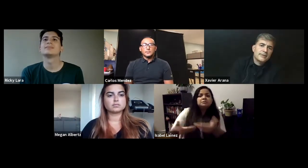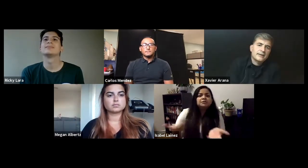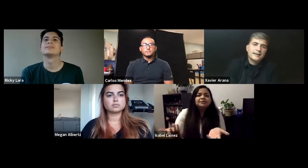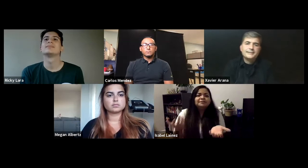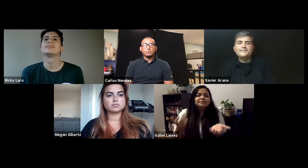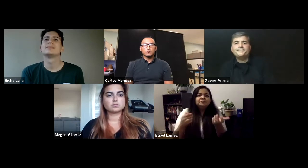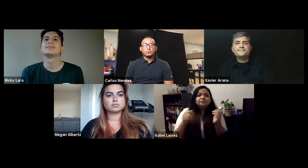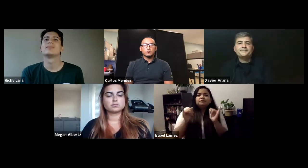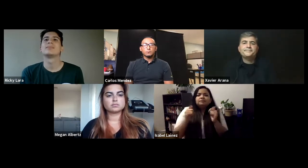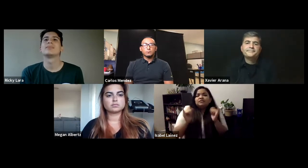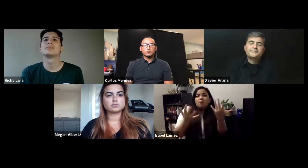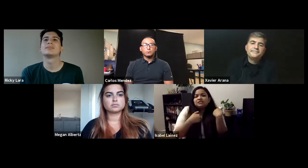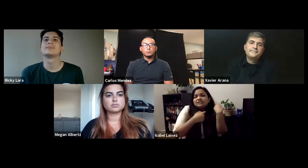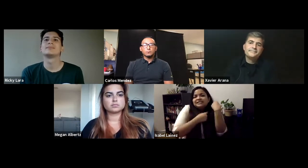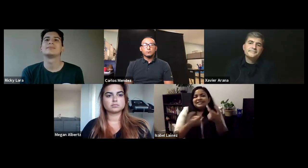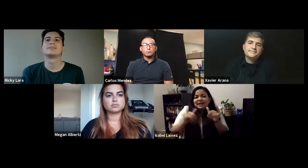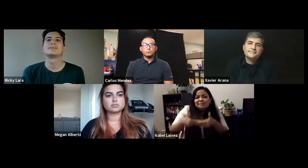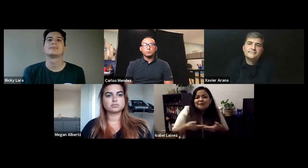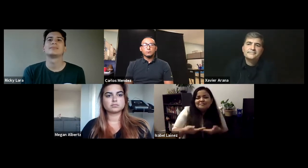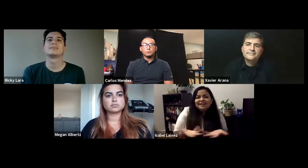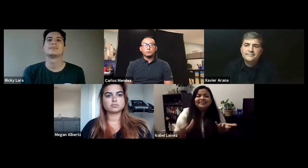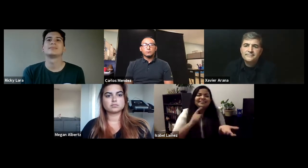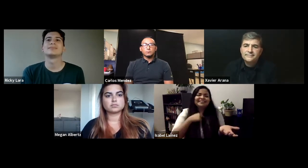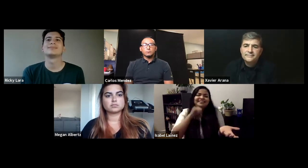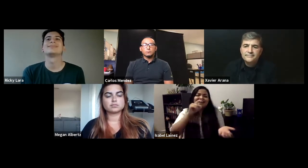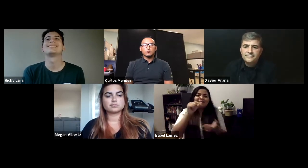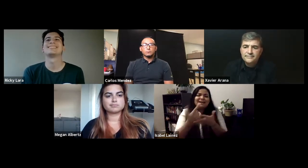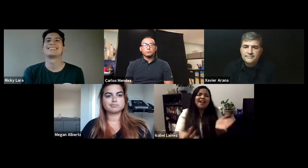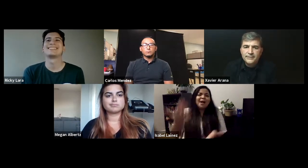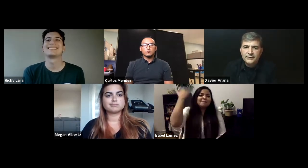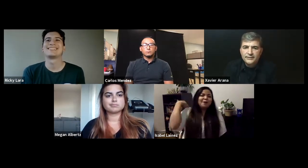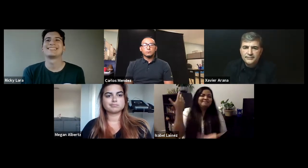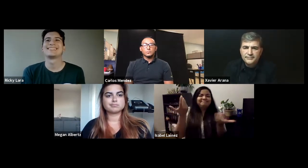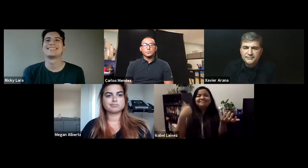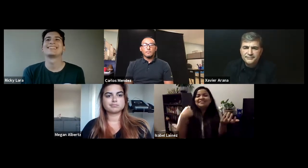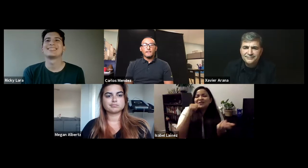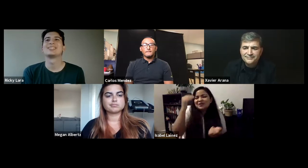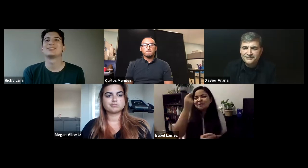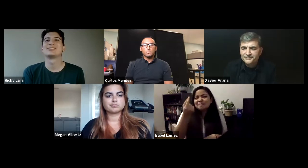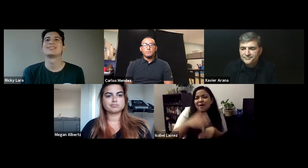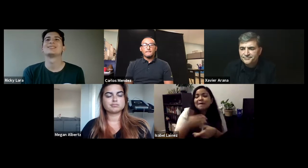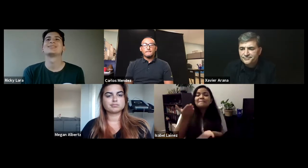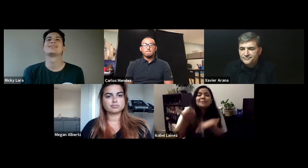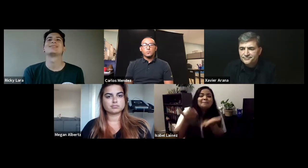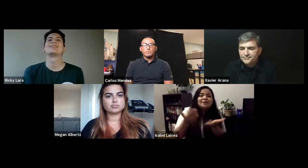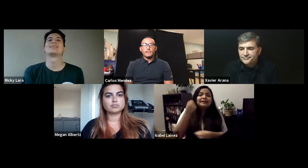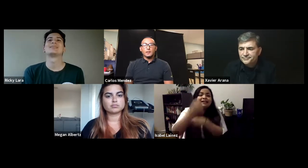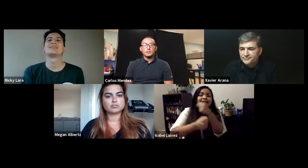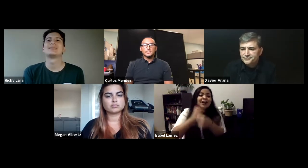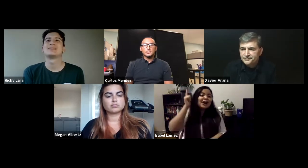Um, so...and I like to work with women and women empowering, and you know...